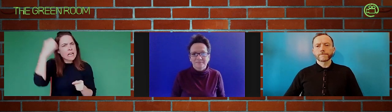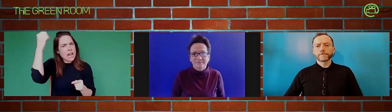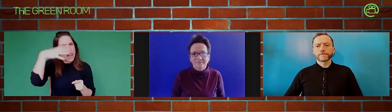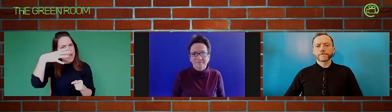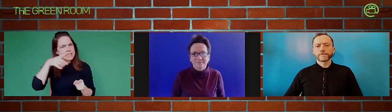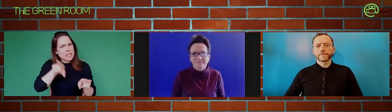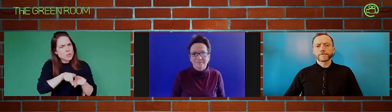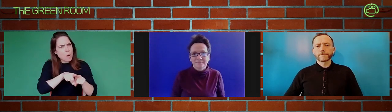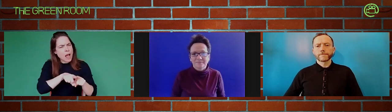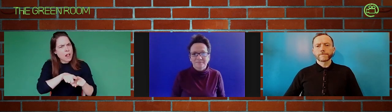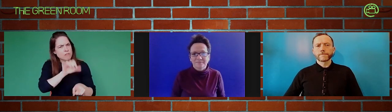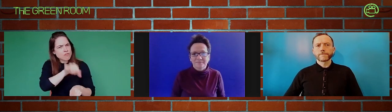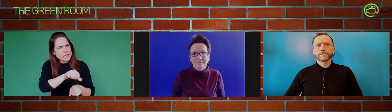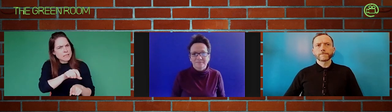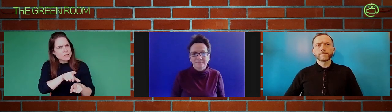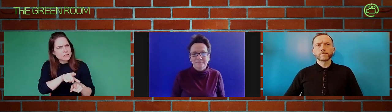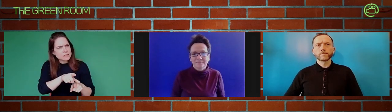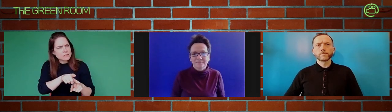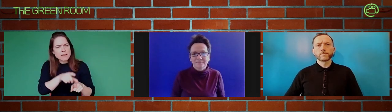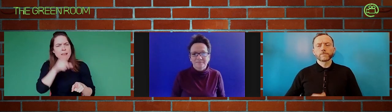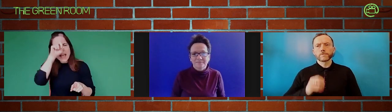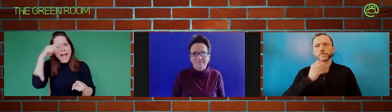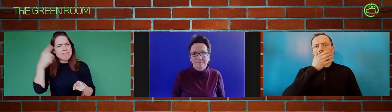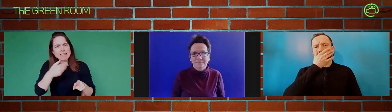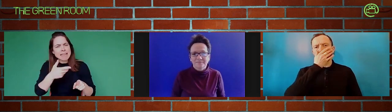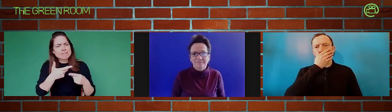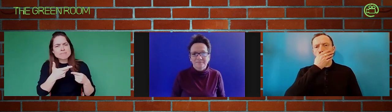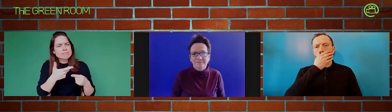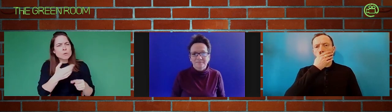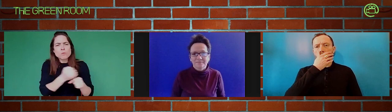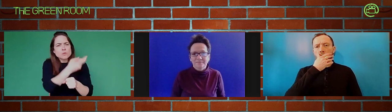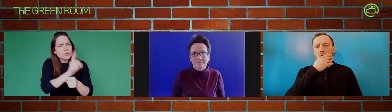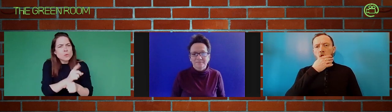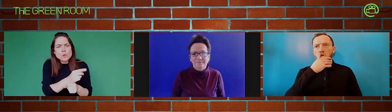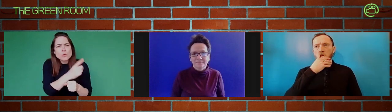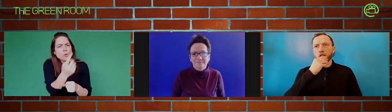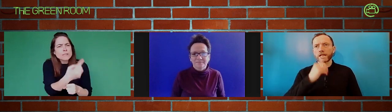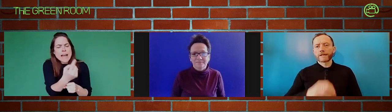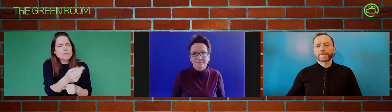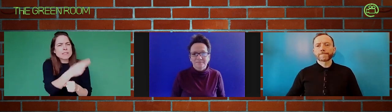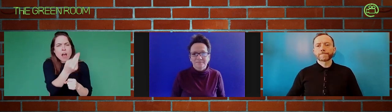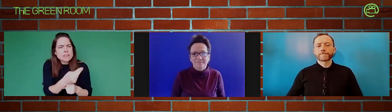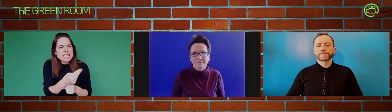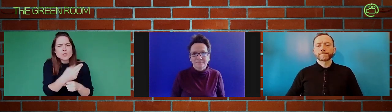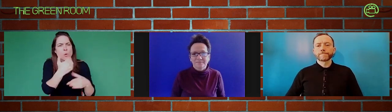you know, what you do as as an artist and a bit about about yourself really?